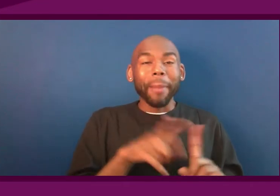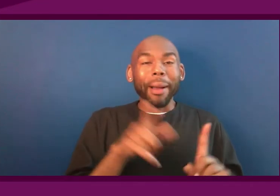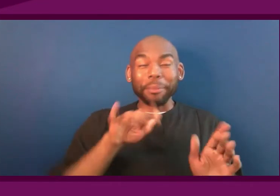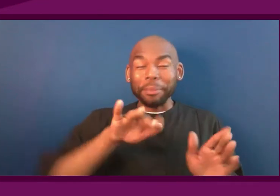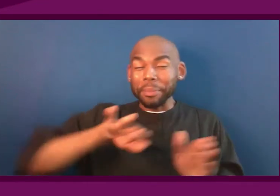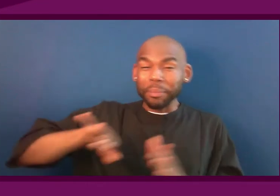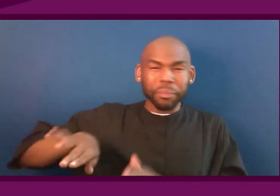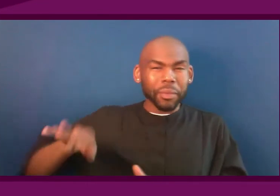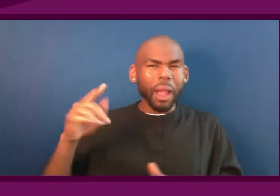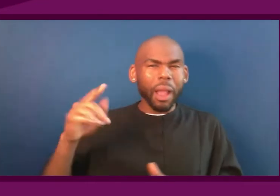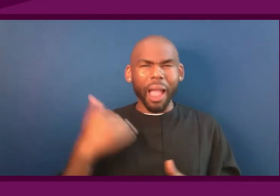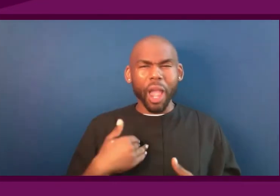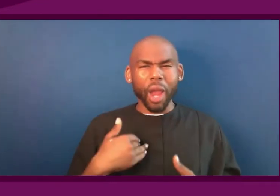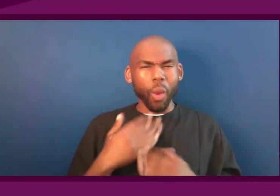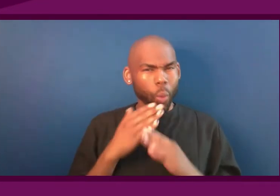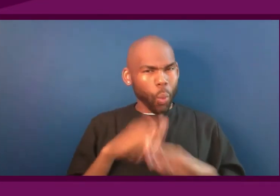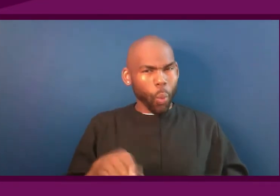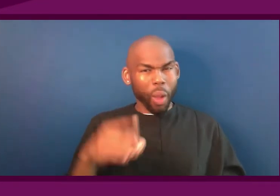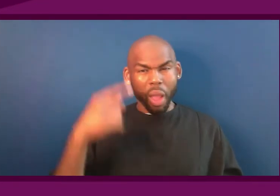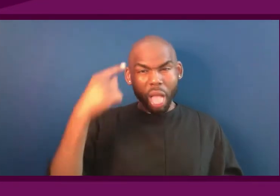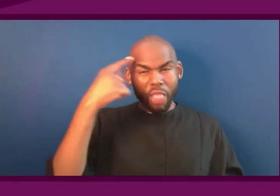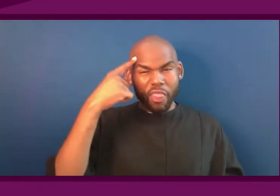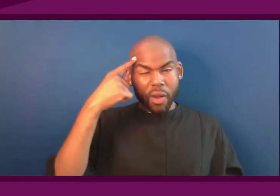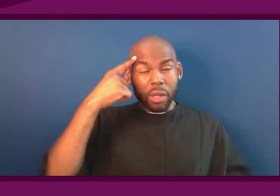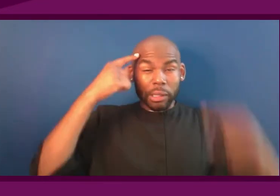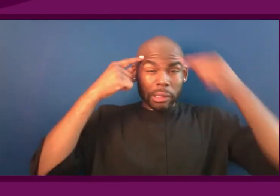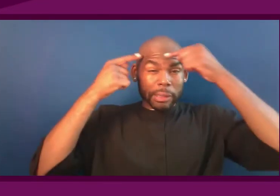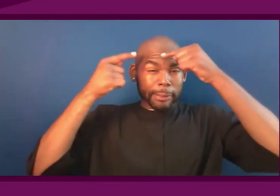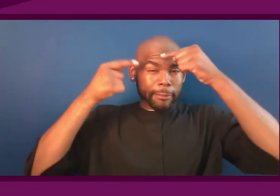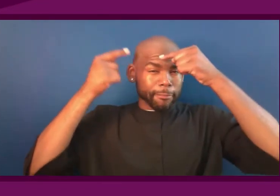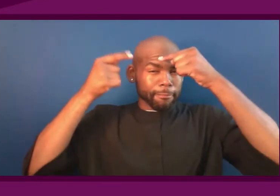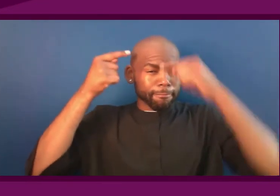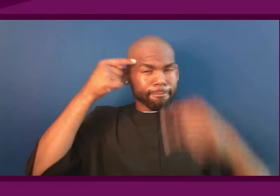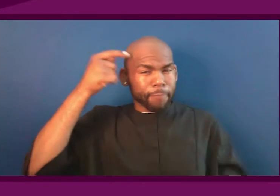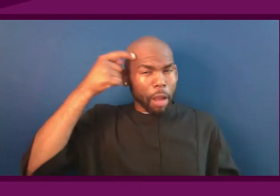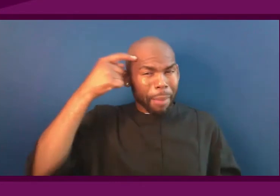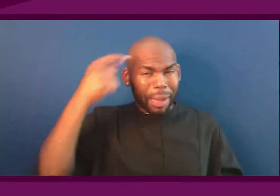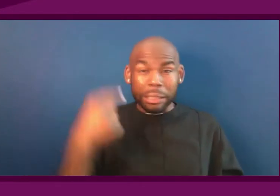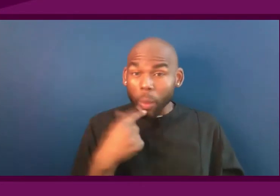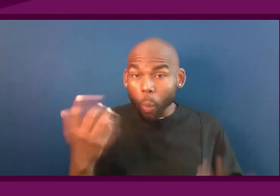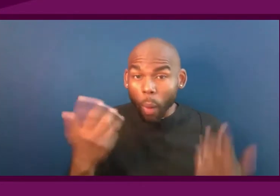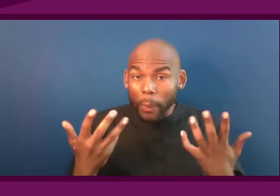with Down syndrome. I'd seen the kids going in the special classes, but I ignored that thought.